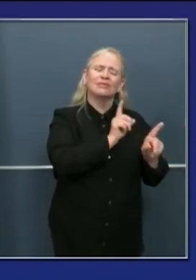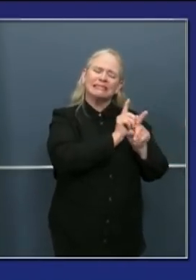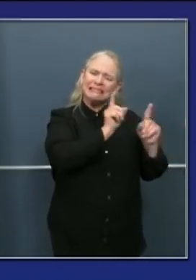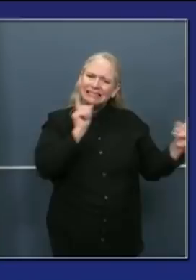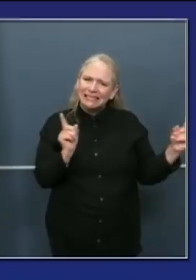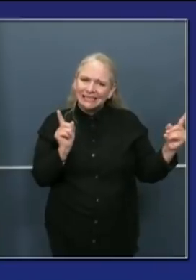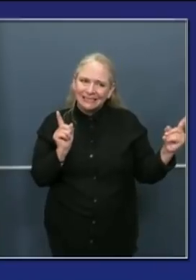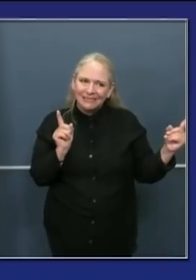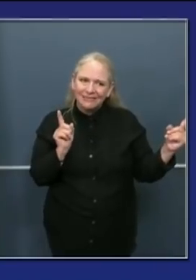CORONAVIRUS, BECAUSE OF COVID-